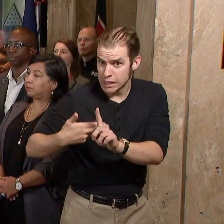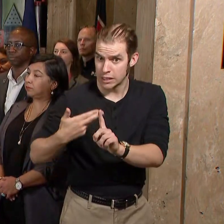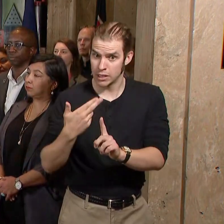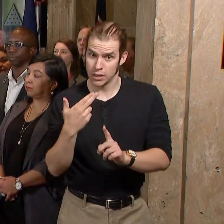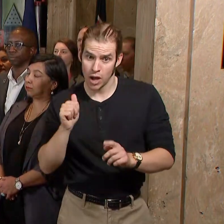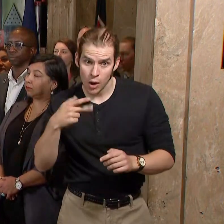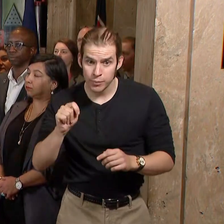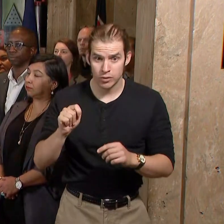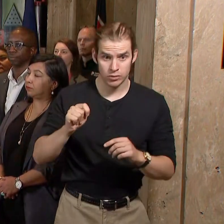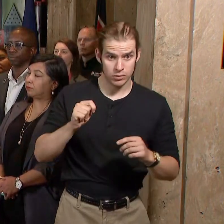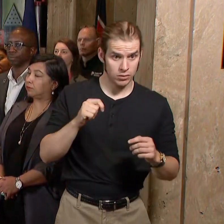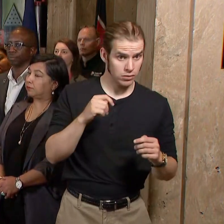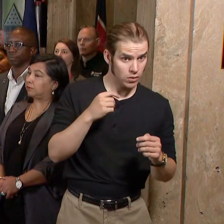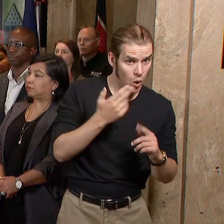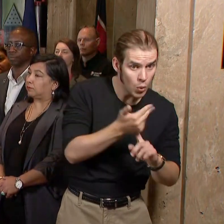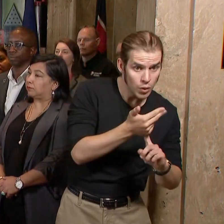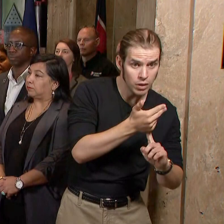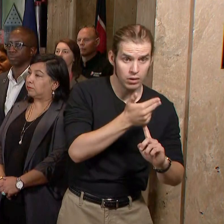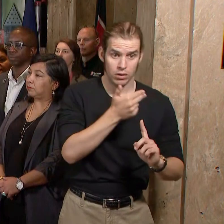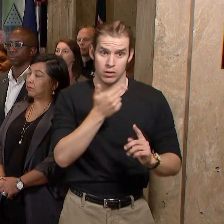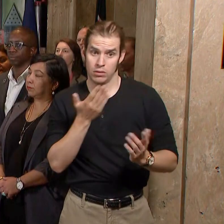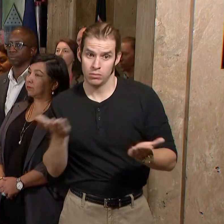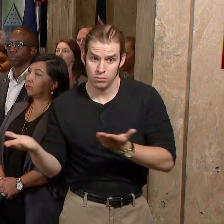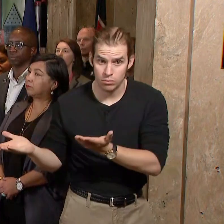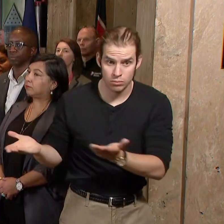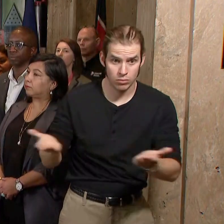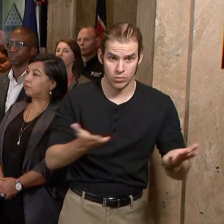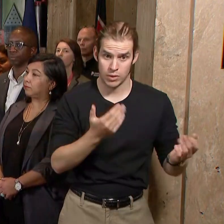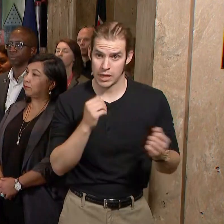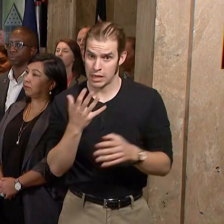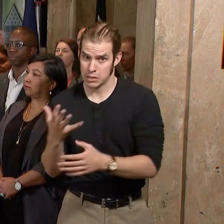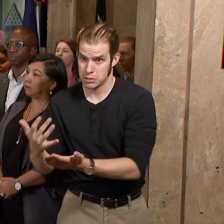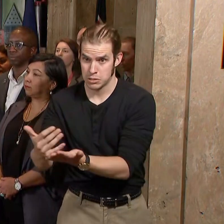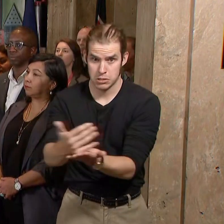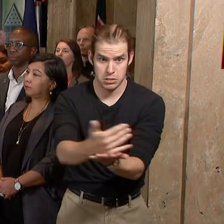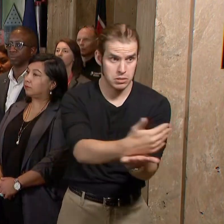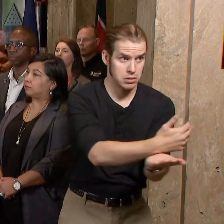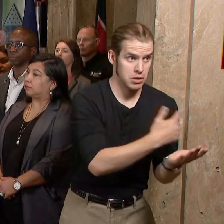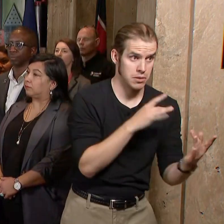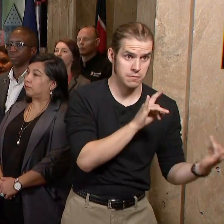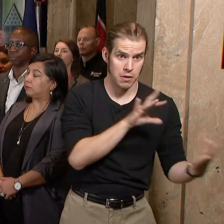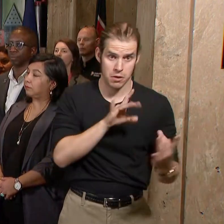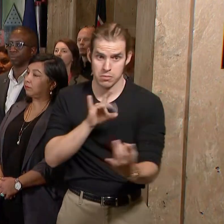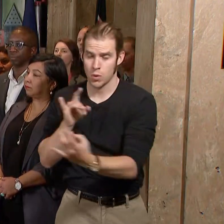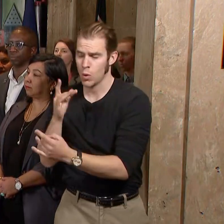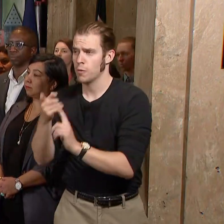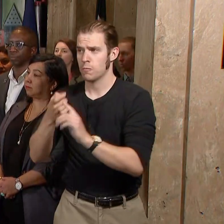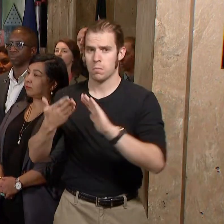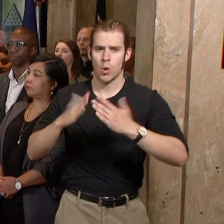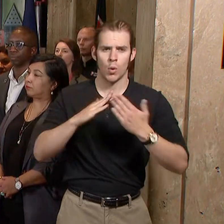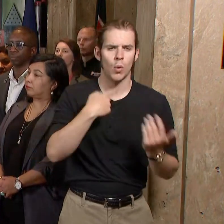those a lot of different cost structures. As we get feedback from the community, we'll know exactly what the combination of those housing options are and what the cost is.